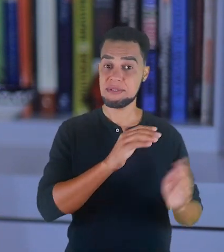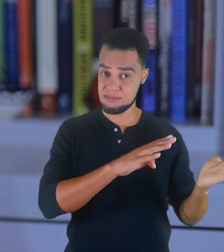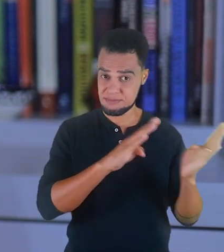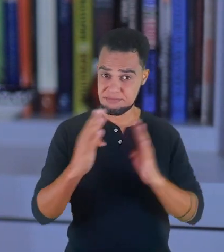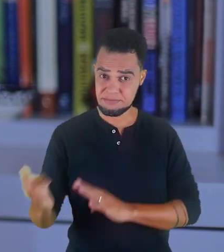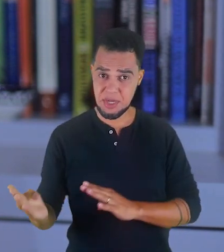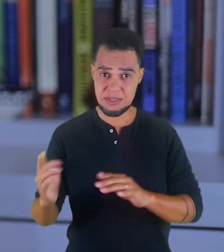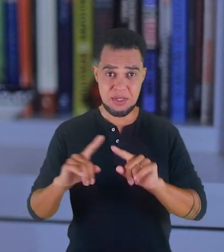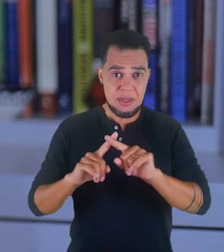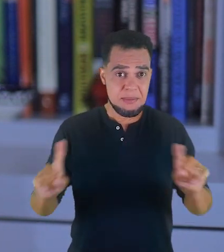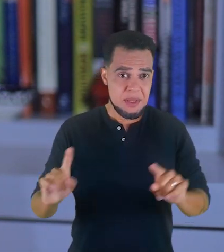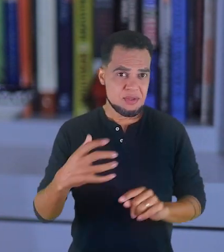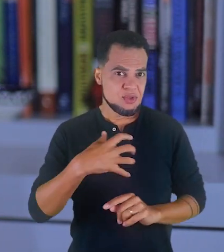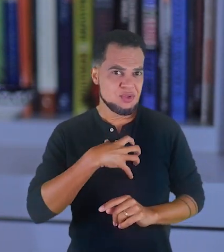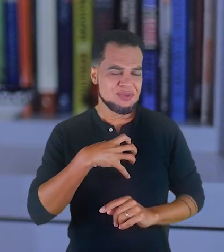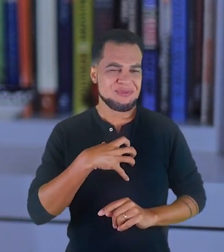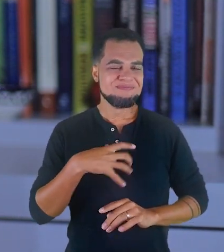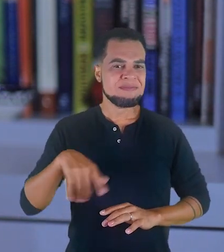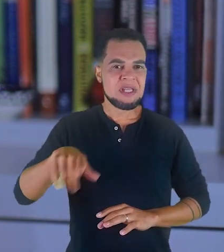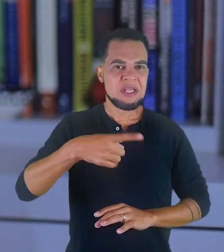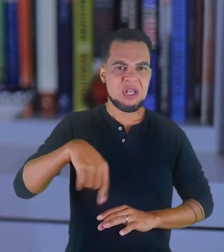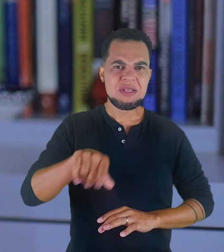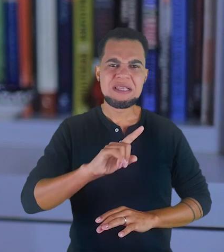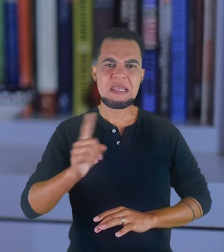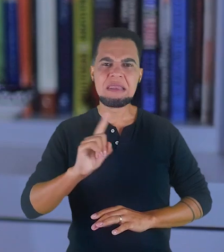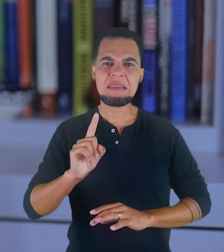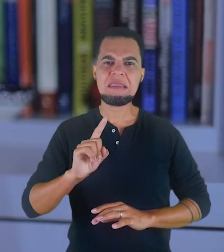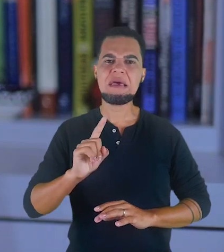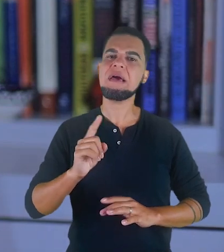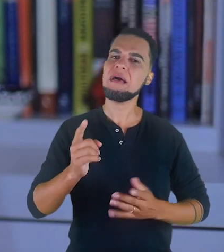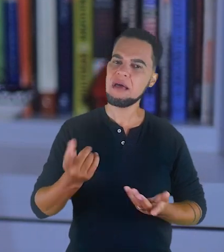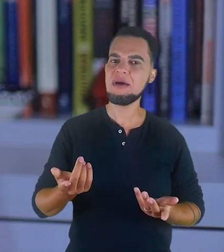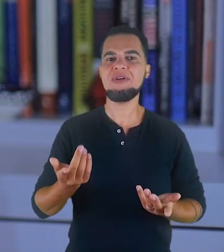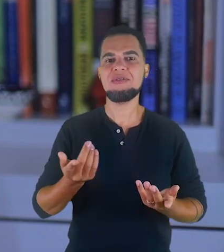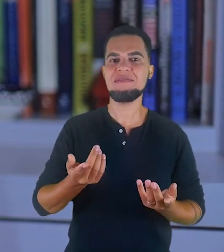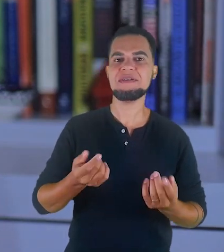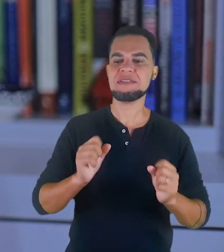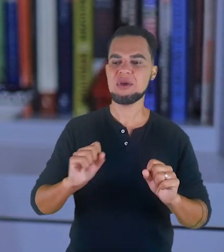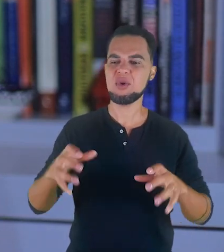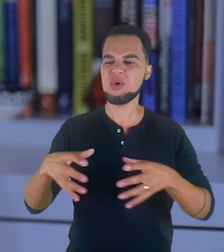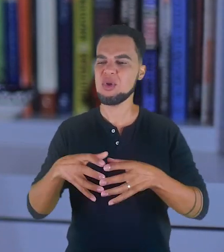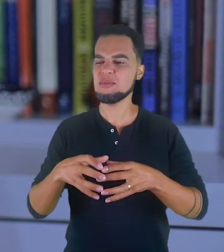but in a way that doesn't make us act with a Right-wing opposition logic.